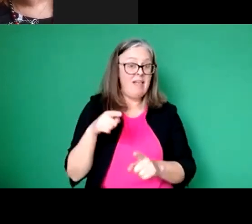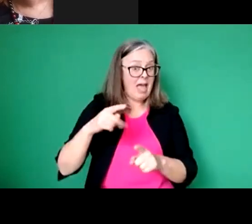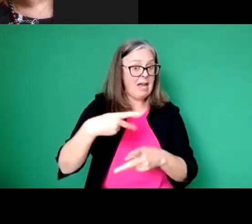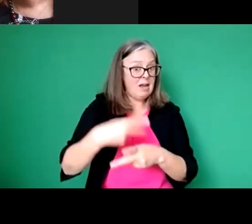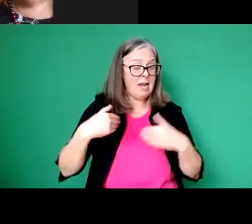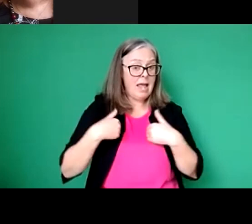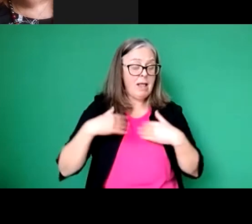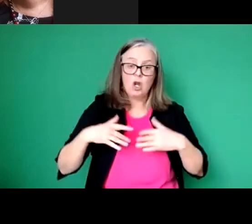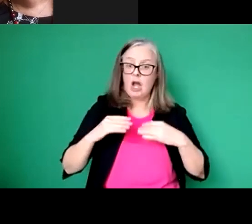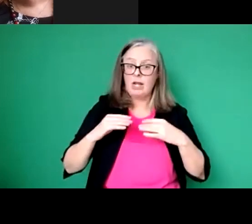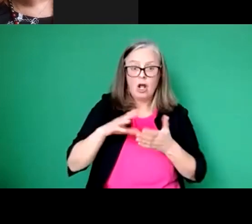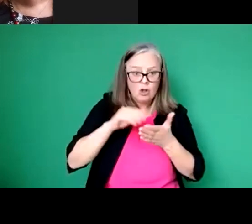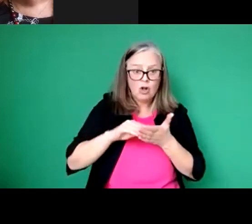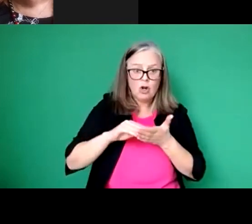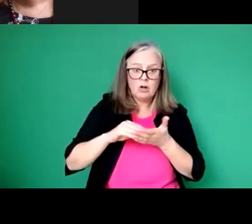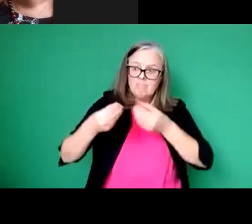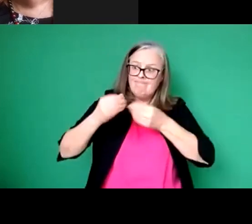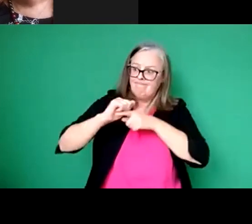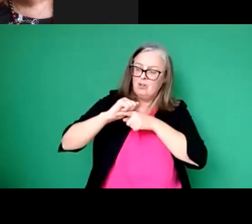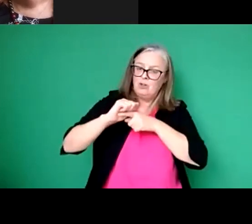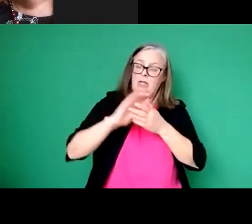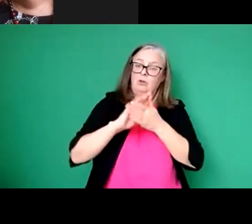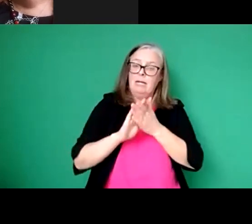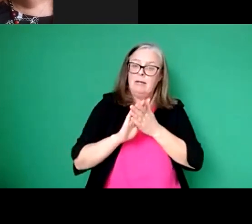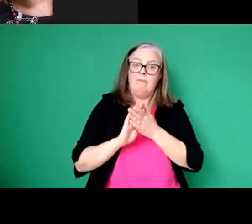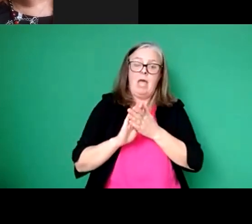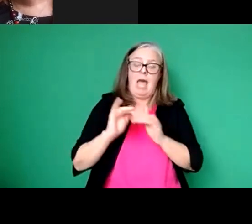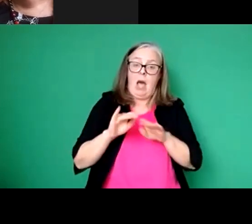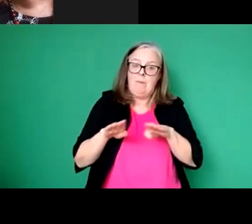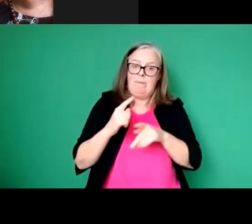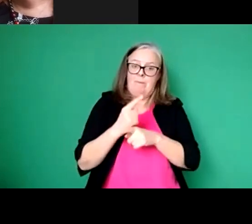of other people lots of different kinds of noises and you know personally what i